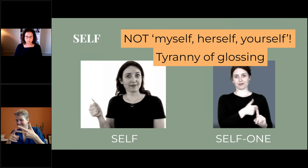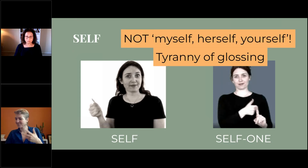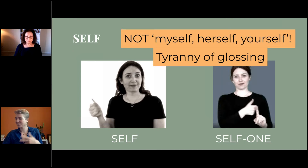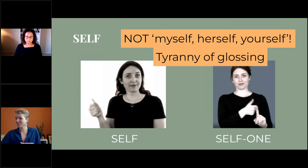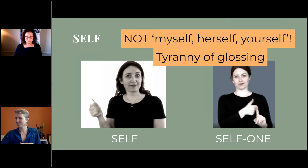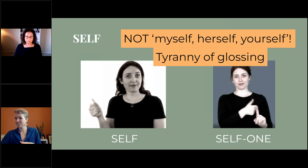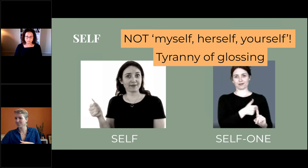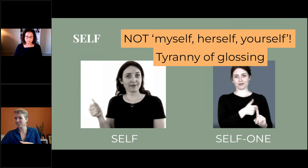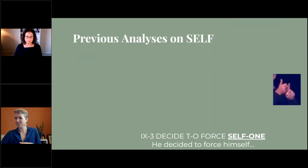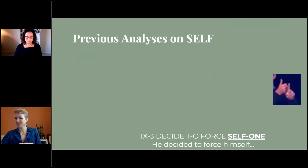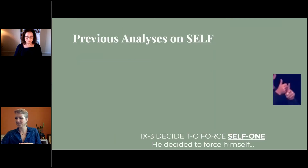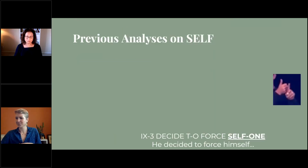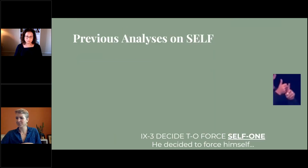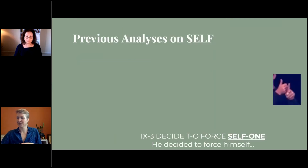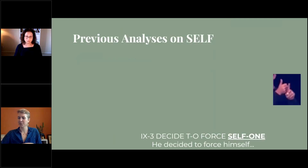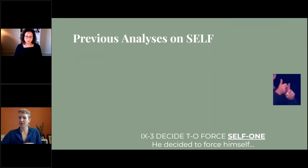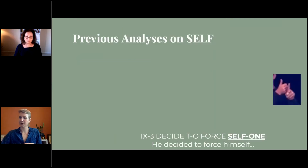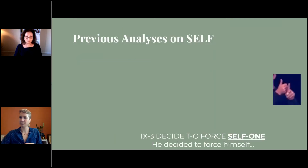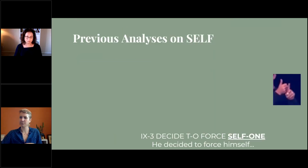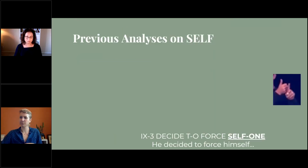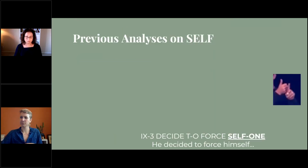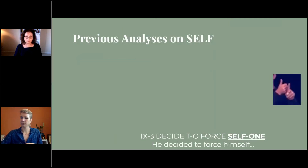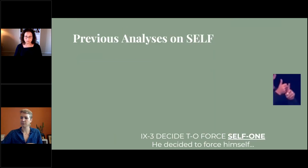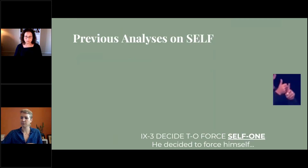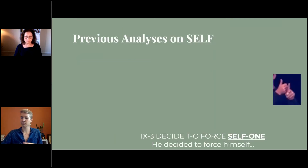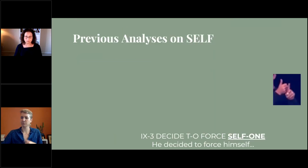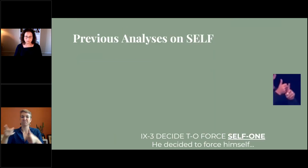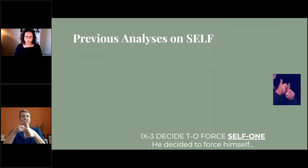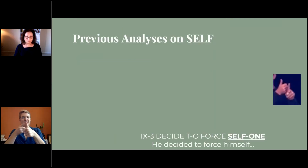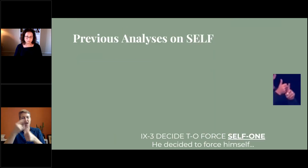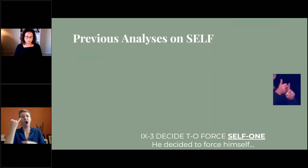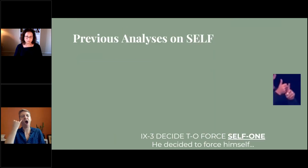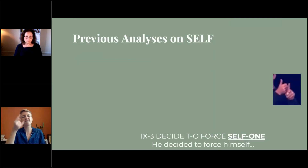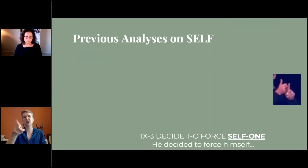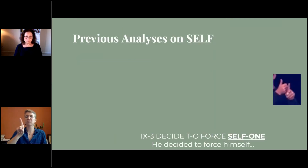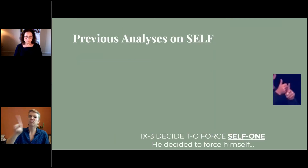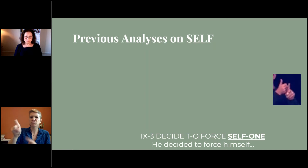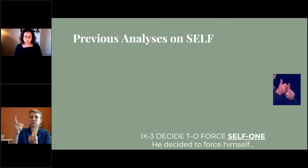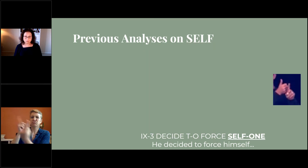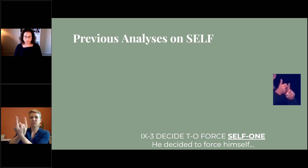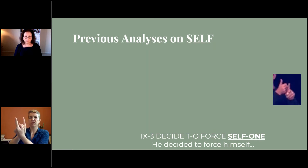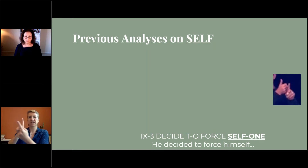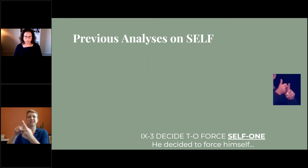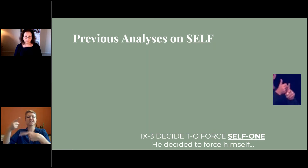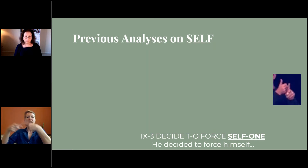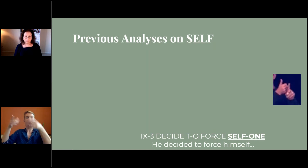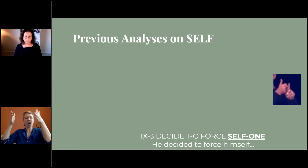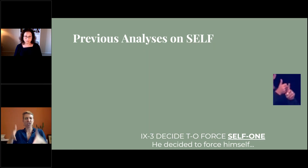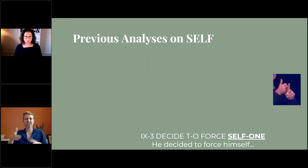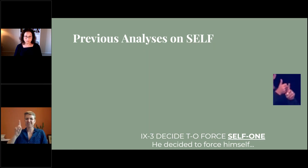So now, let’s go to the three functions of SELF in ASL in previous analysis.